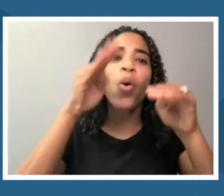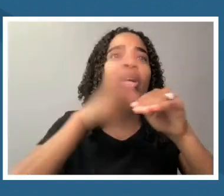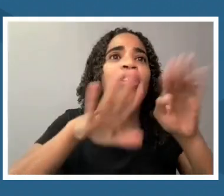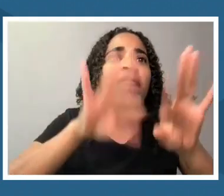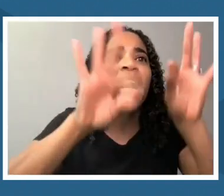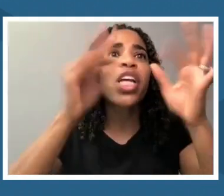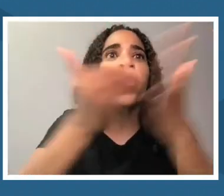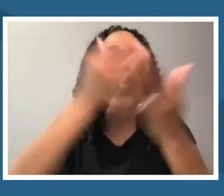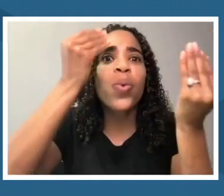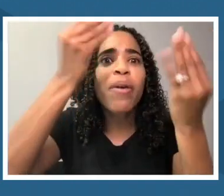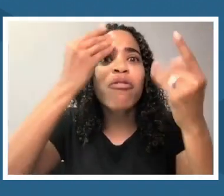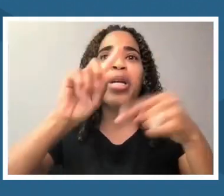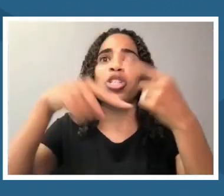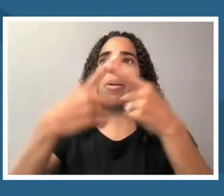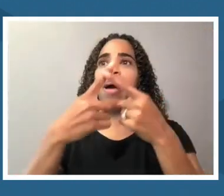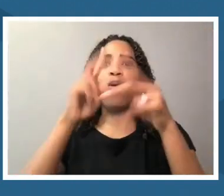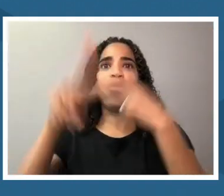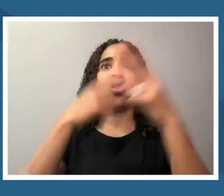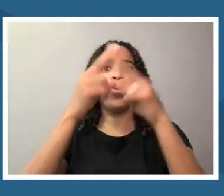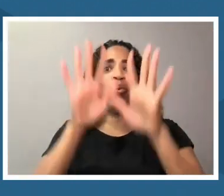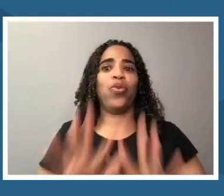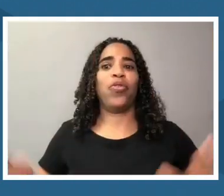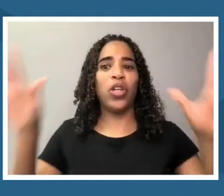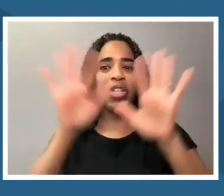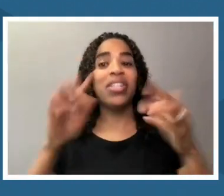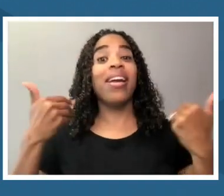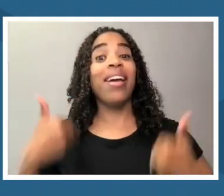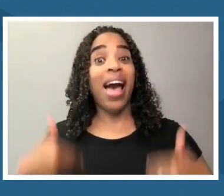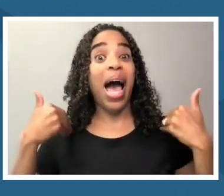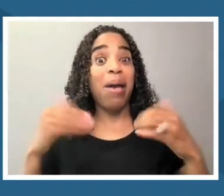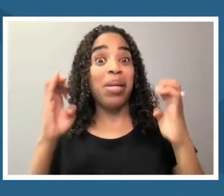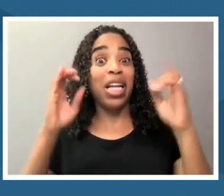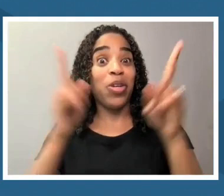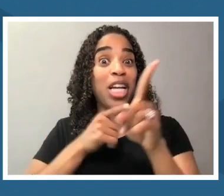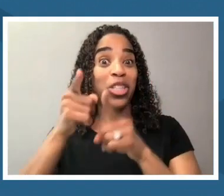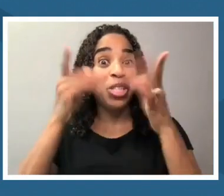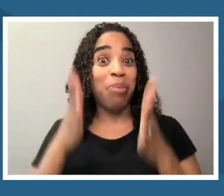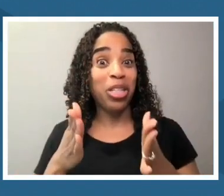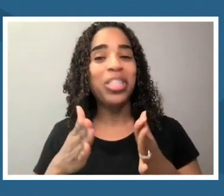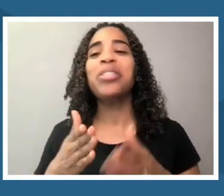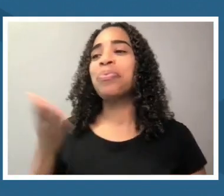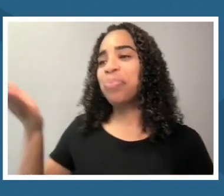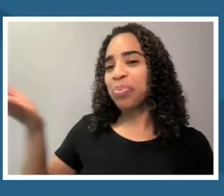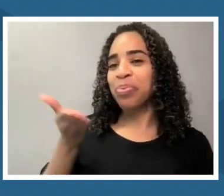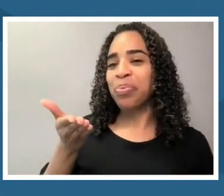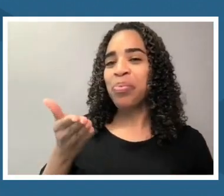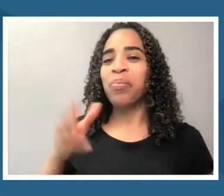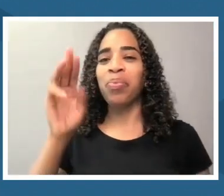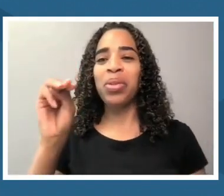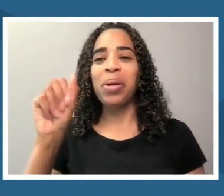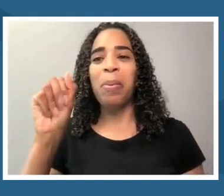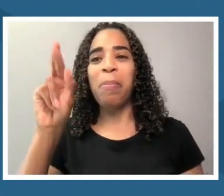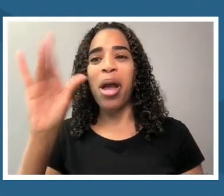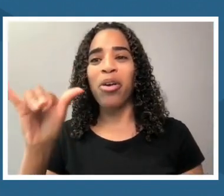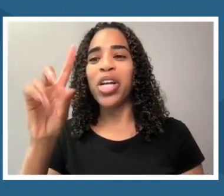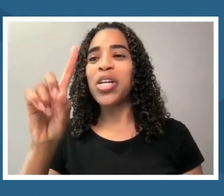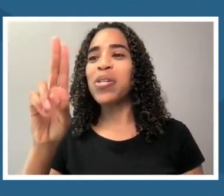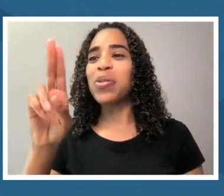universe and i'm an education specialist there today with me i have mary dusalt